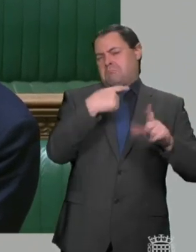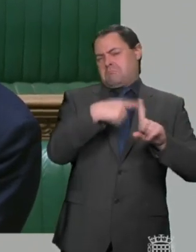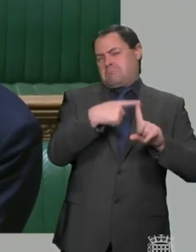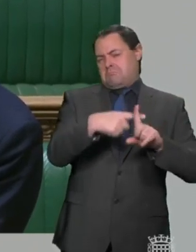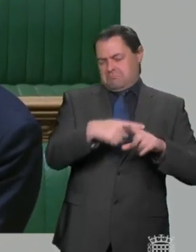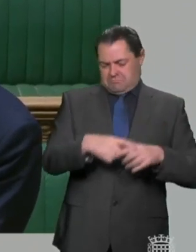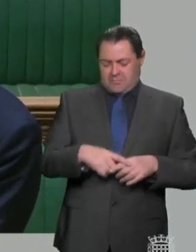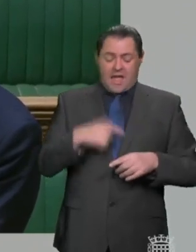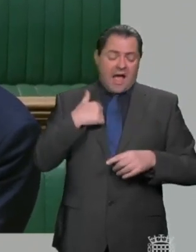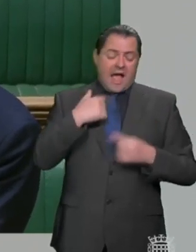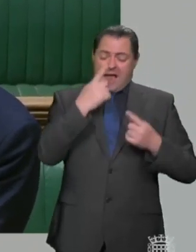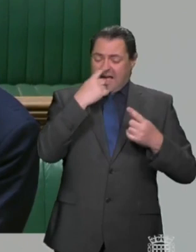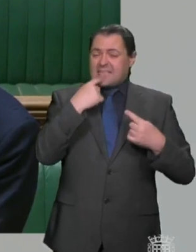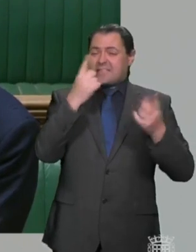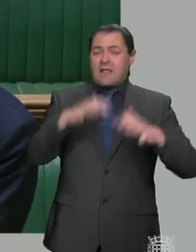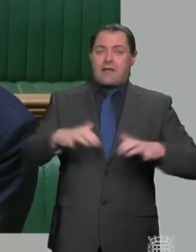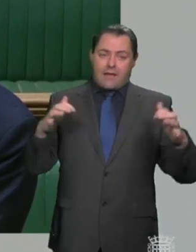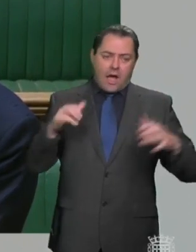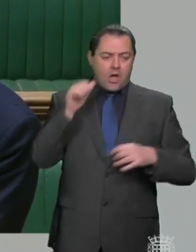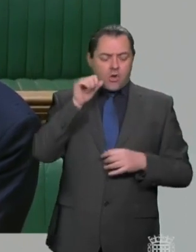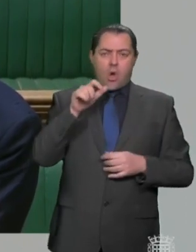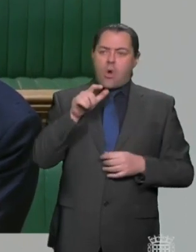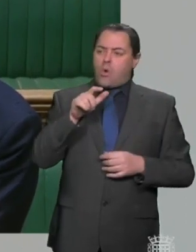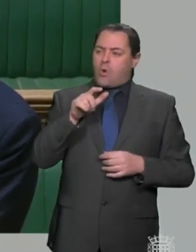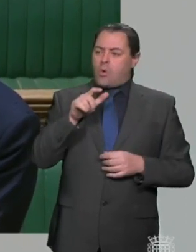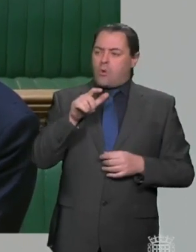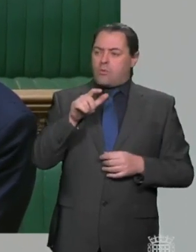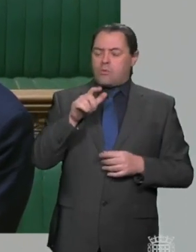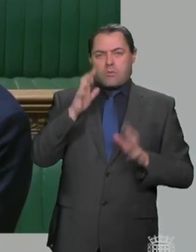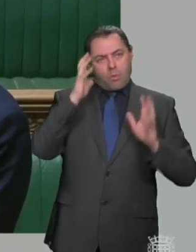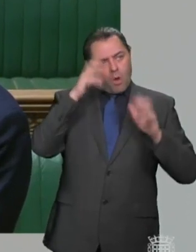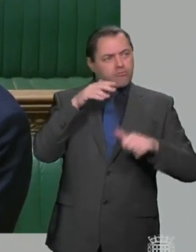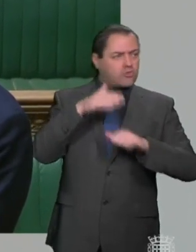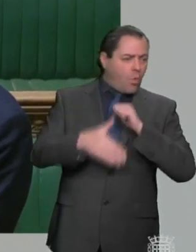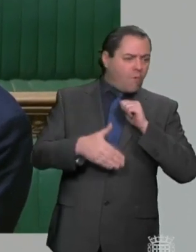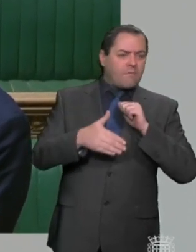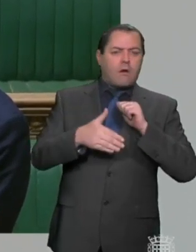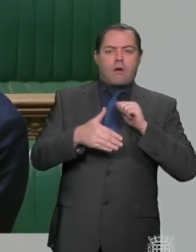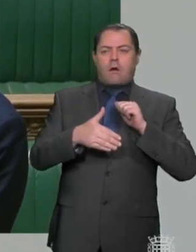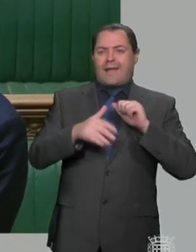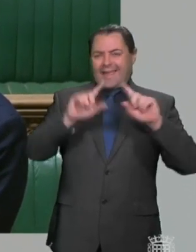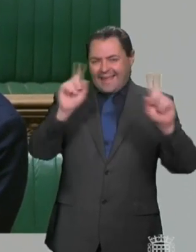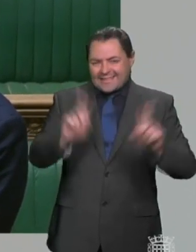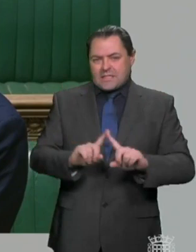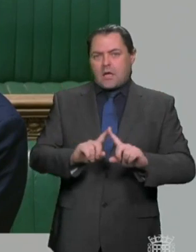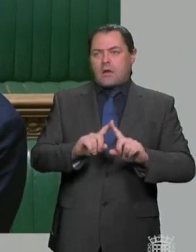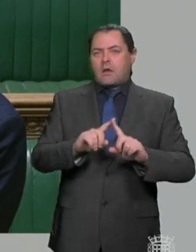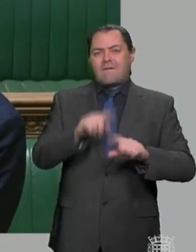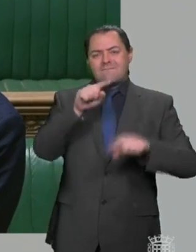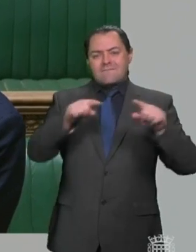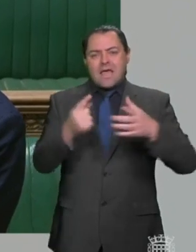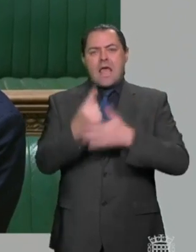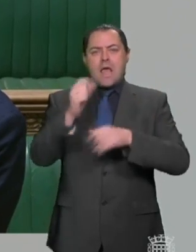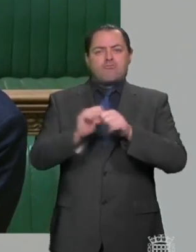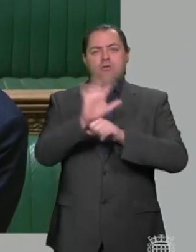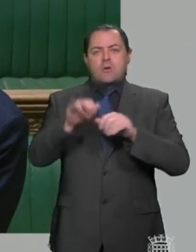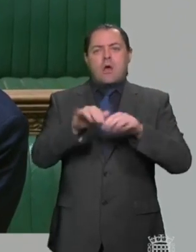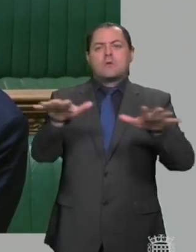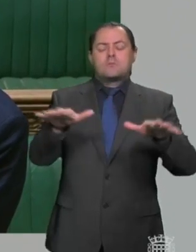in spite of the continuing concern that we have about the Indian variant, we are increasing our